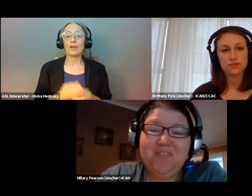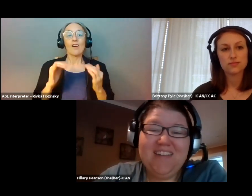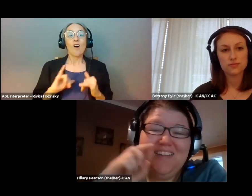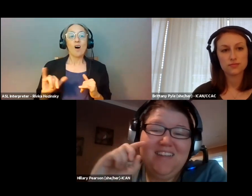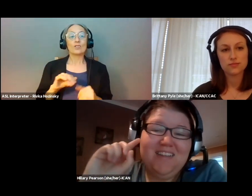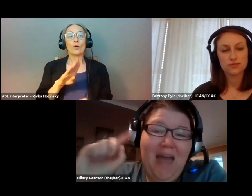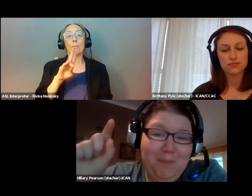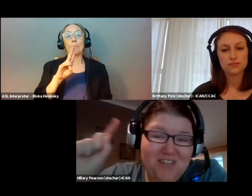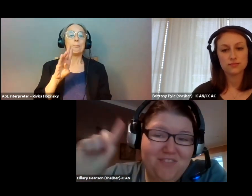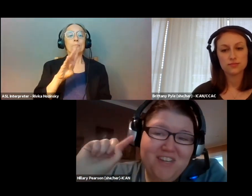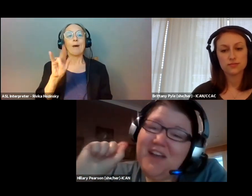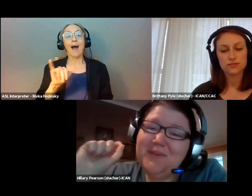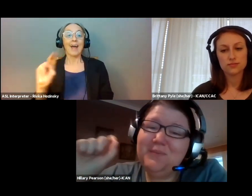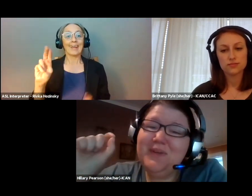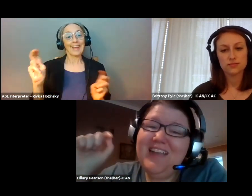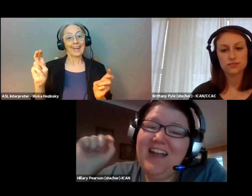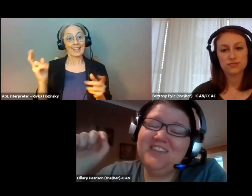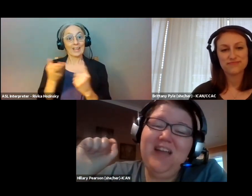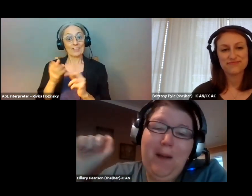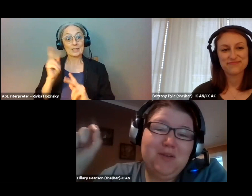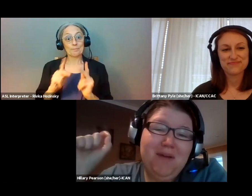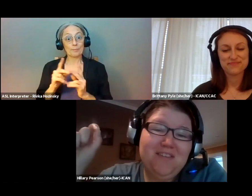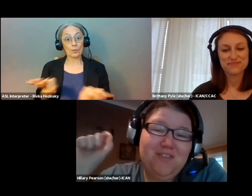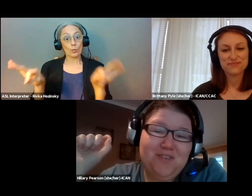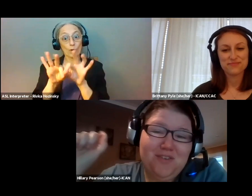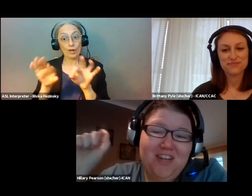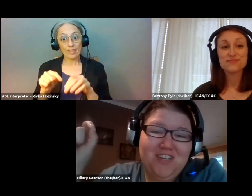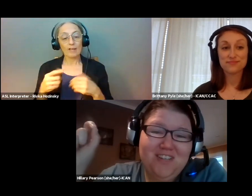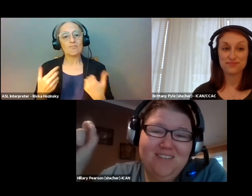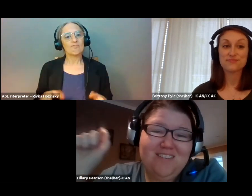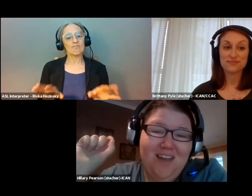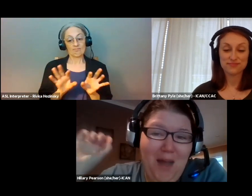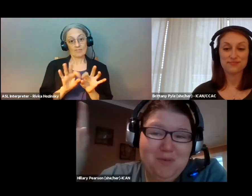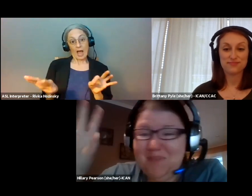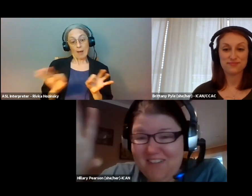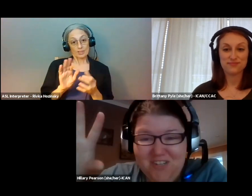that captioning videos really actually optimizes your search engine optimization.